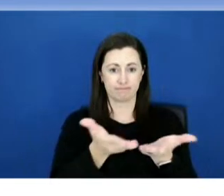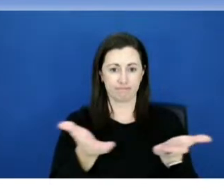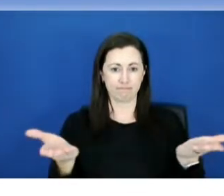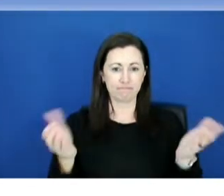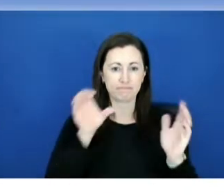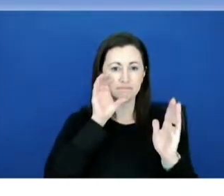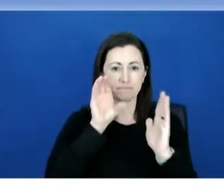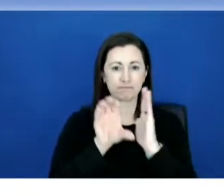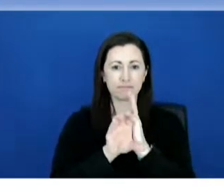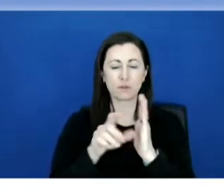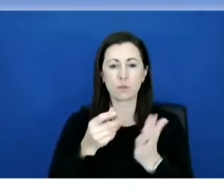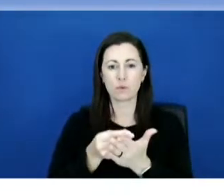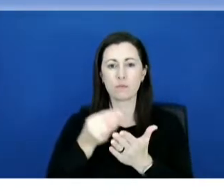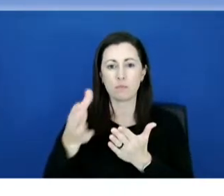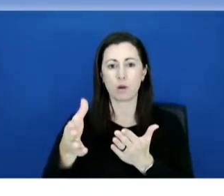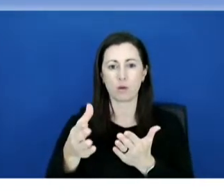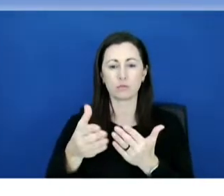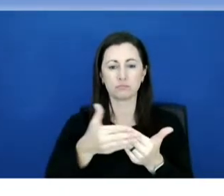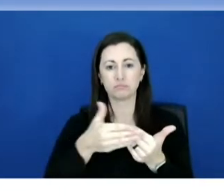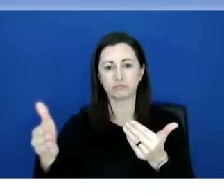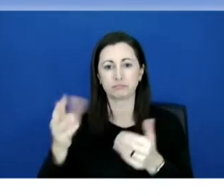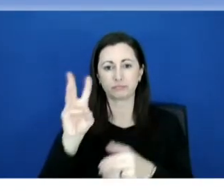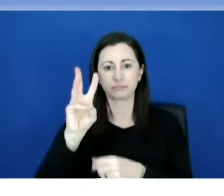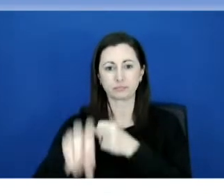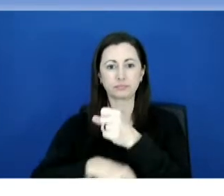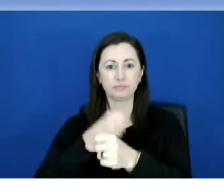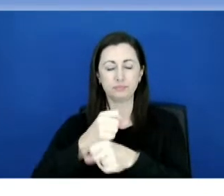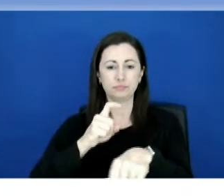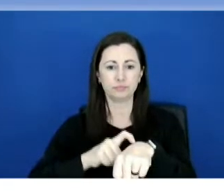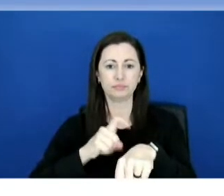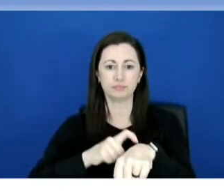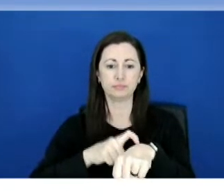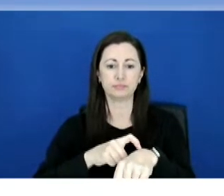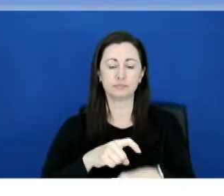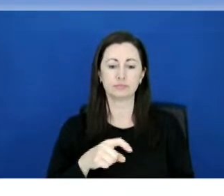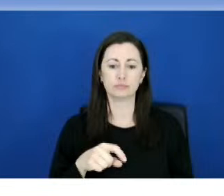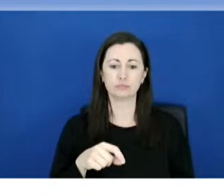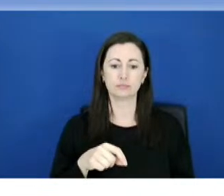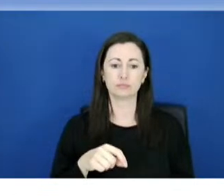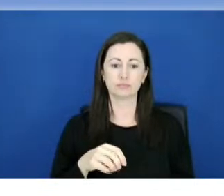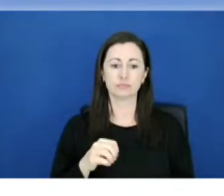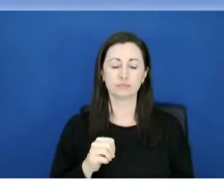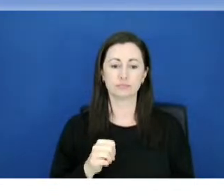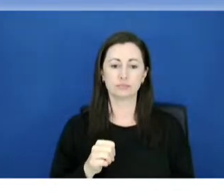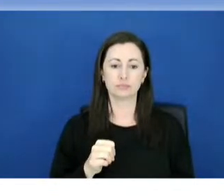THESE ARE THE COMMUNITIES THAT